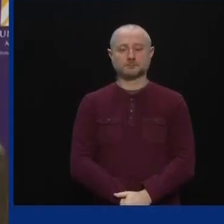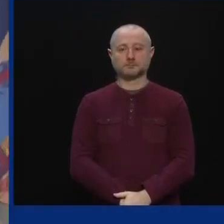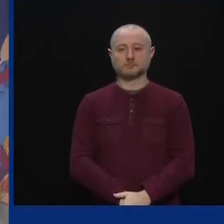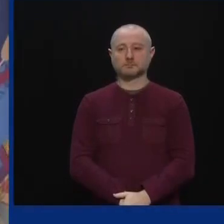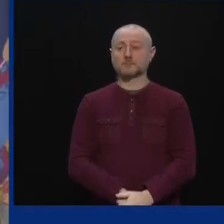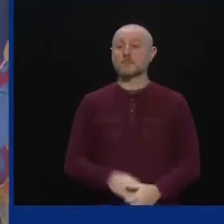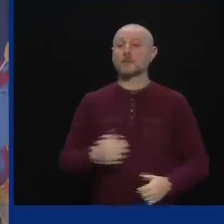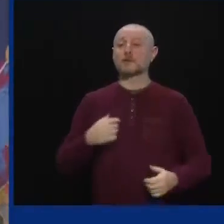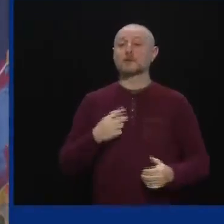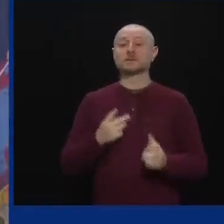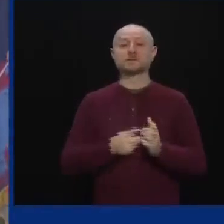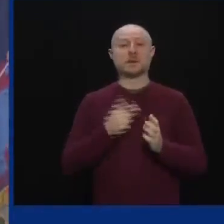WELCOME.